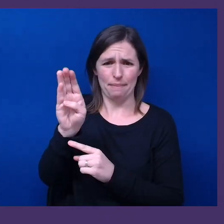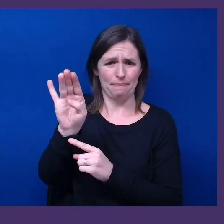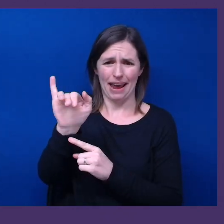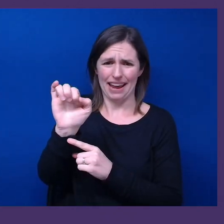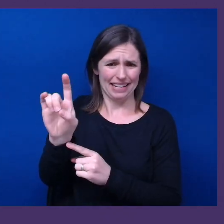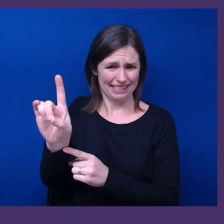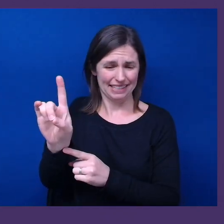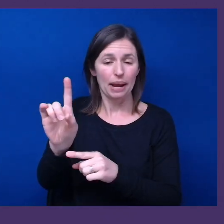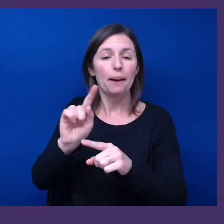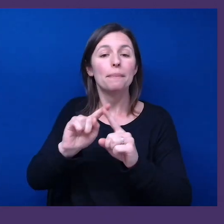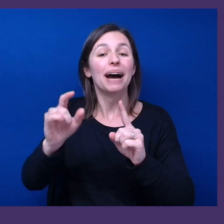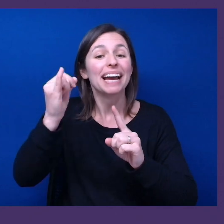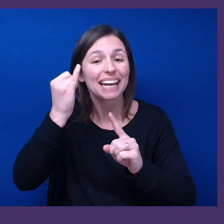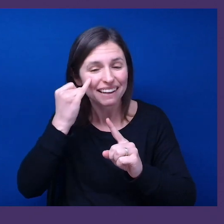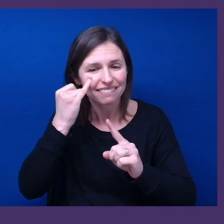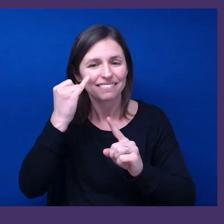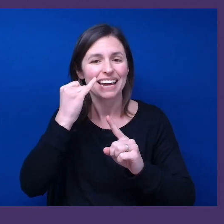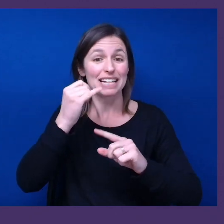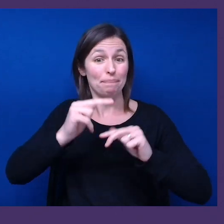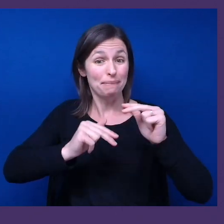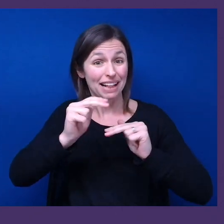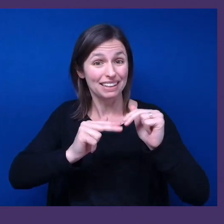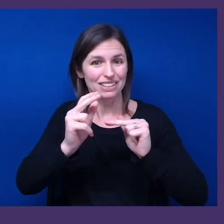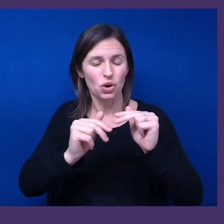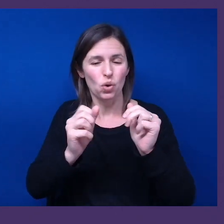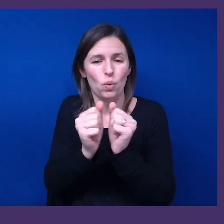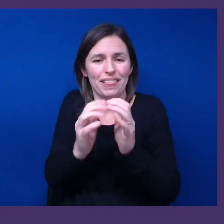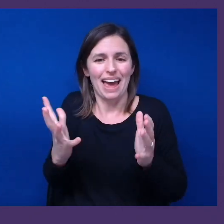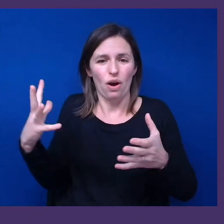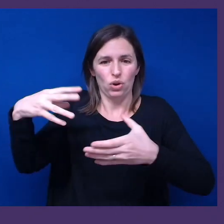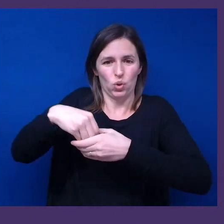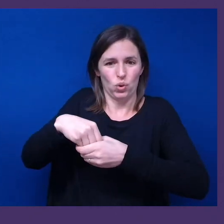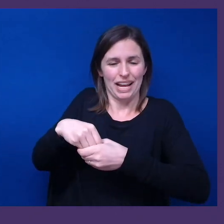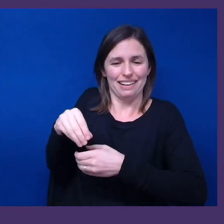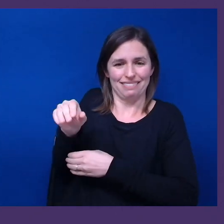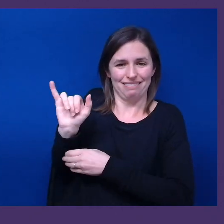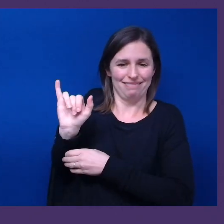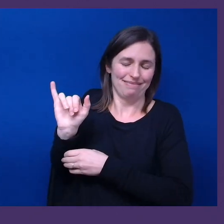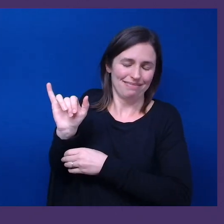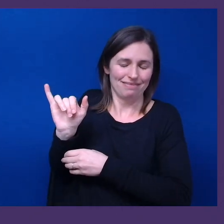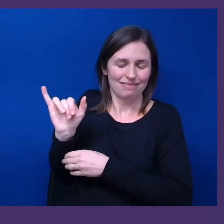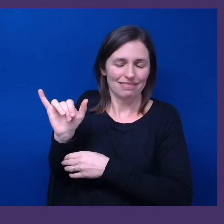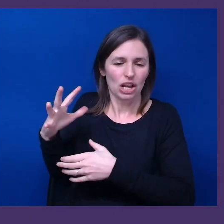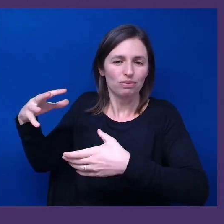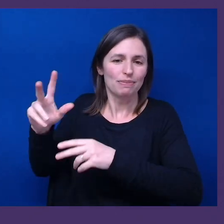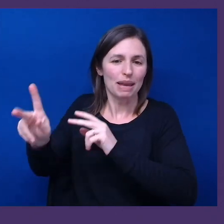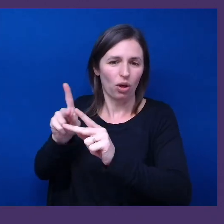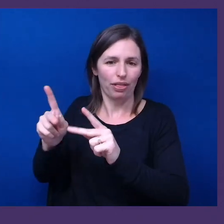If we fail to design AI systems with inclusion at the forefront, they will only automate discrimination rather